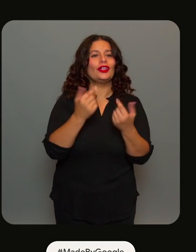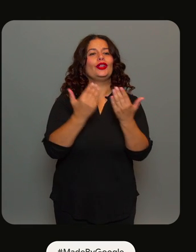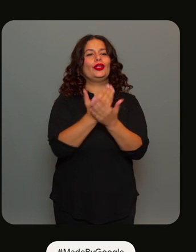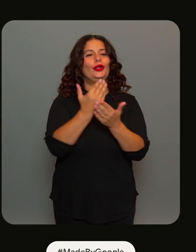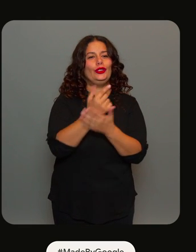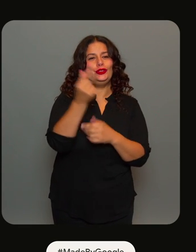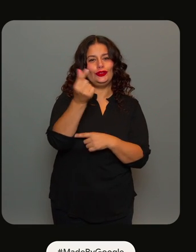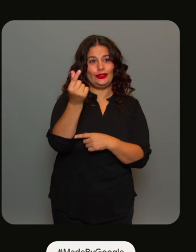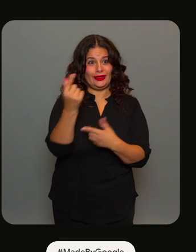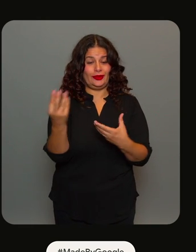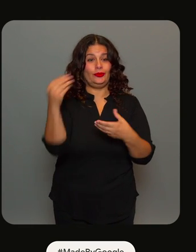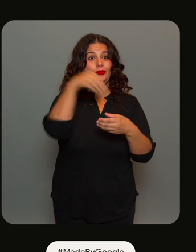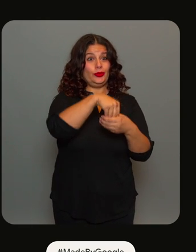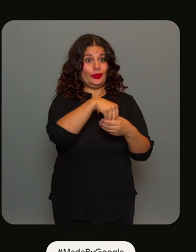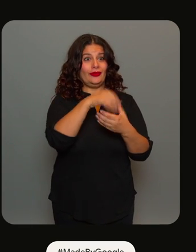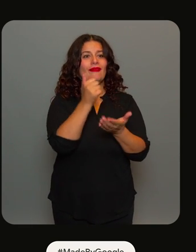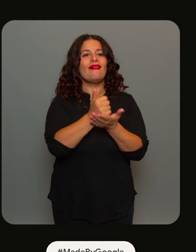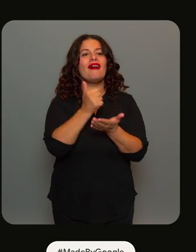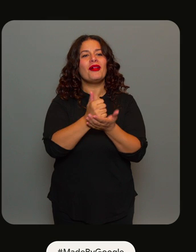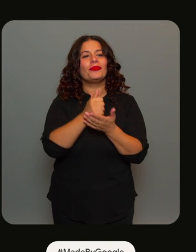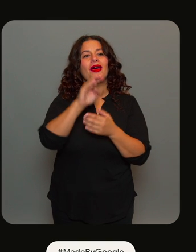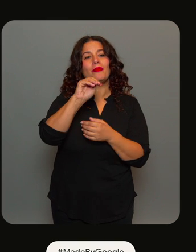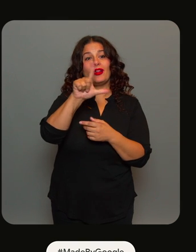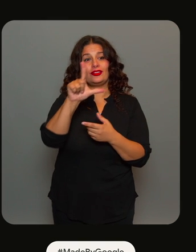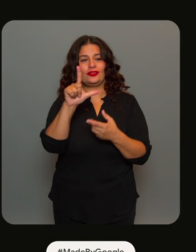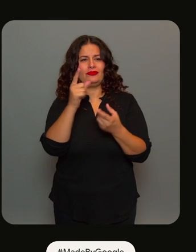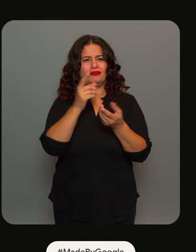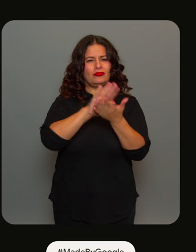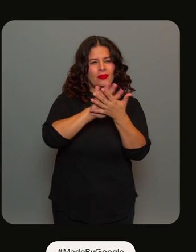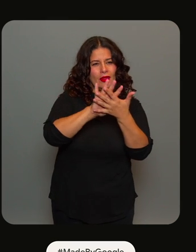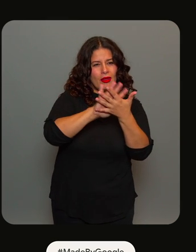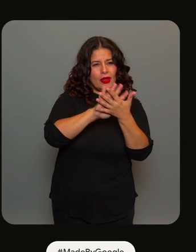Photo Unblur uses Tensor G2's machine learning capabilities to